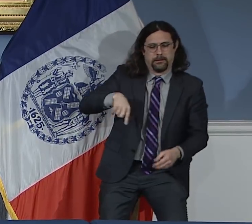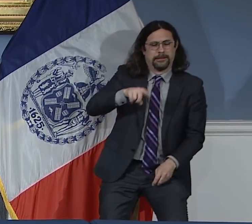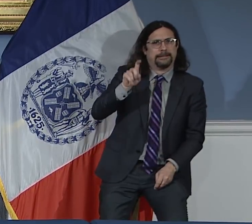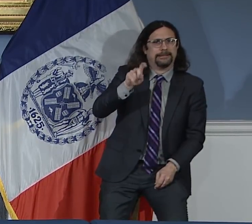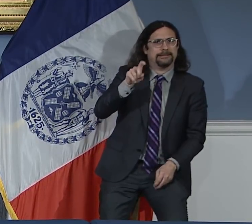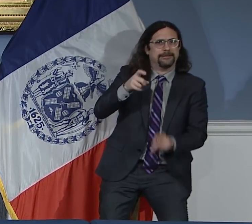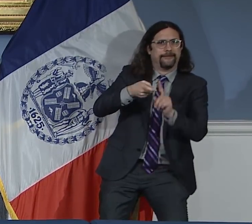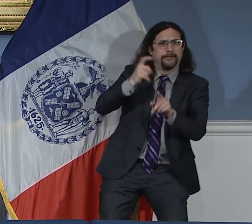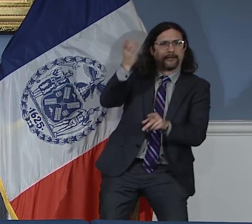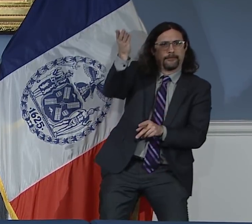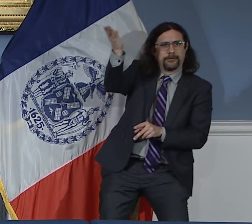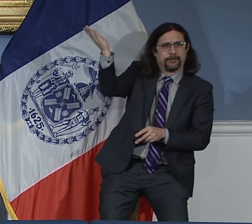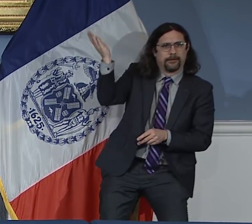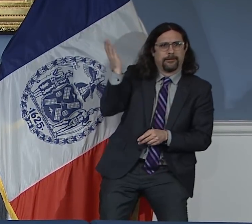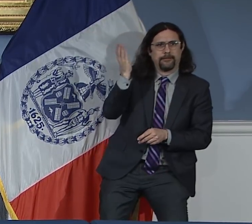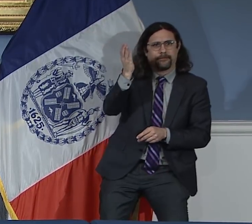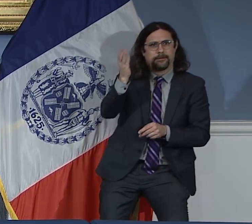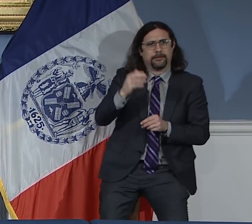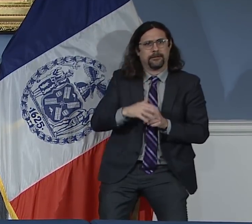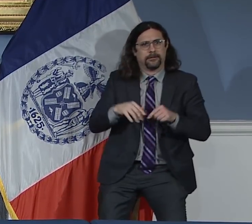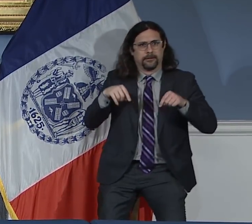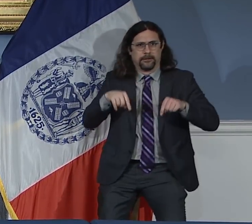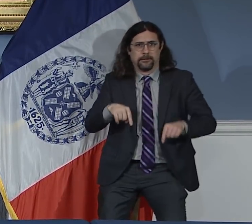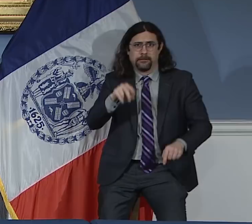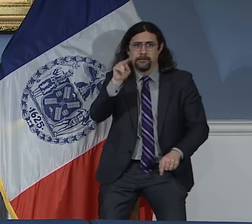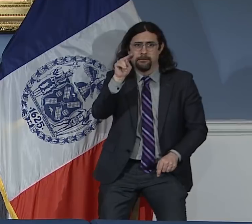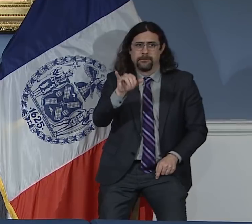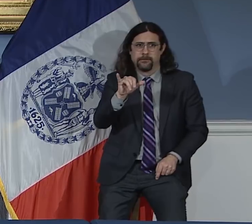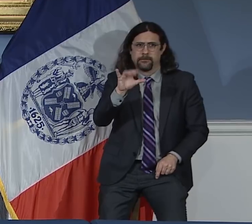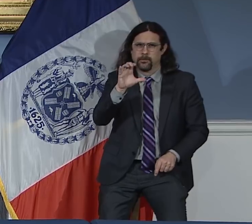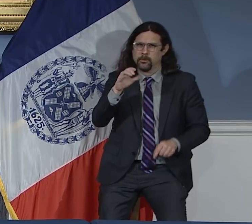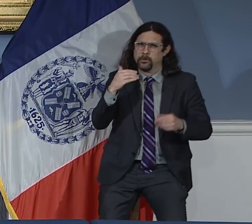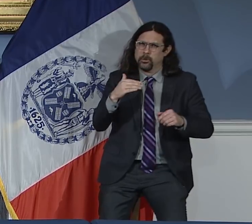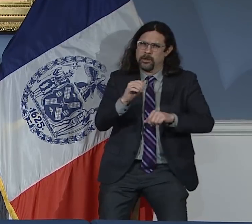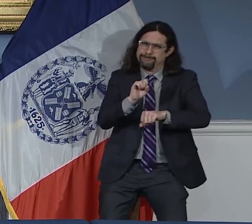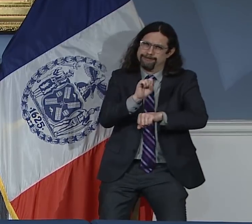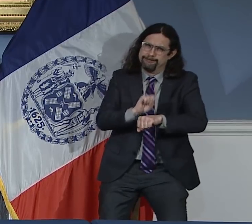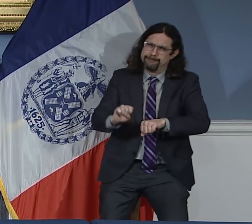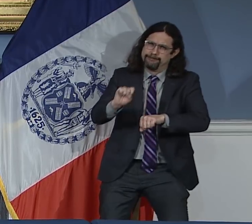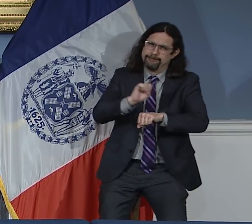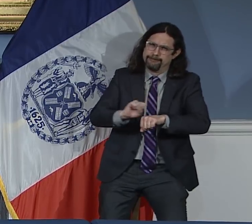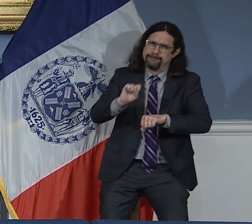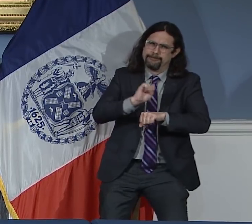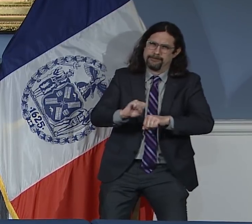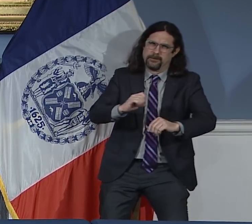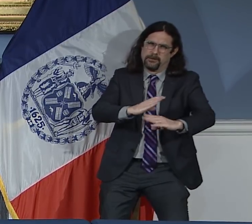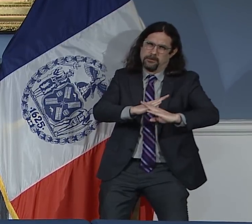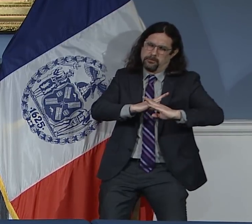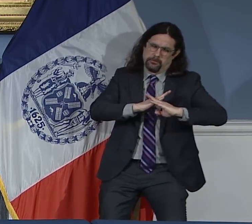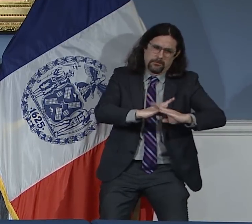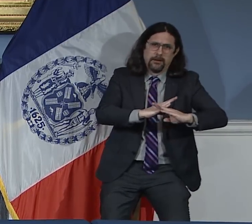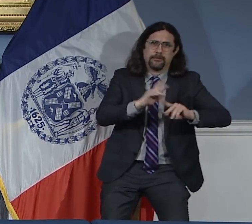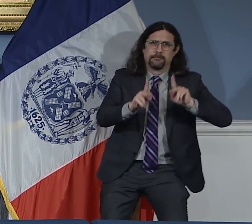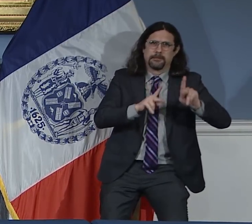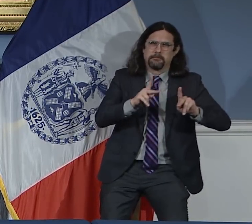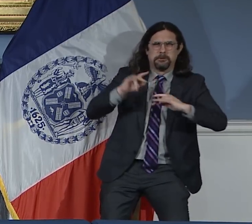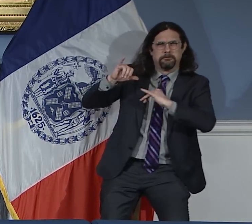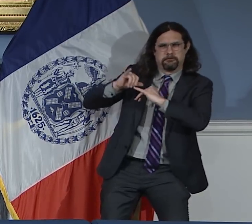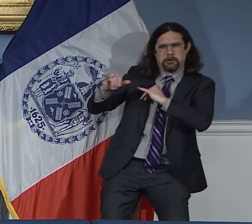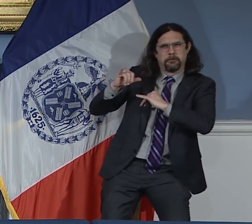HOW CRUCIAL THAT IS IN THE EQUATION. CITY OF NEW YORK ISWKORING CONSTANTLY TO